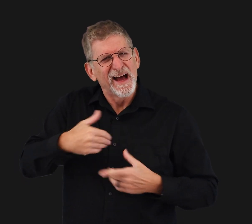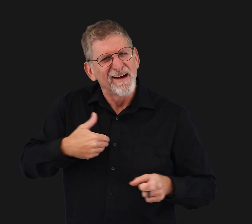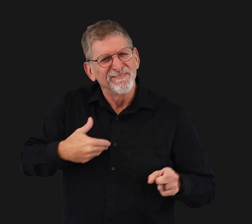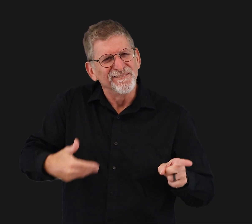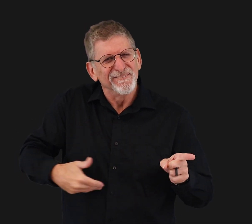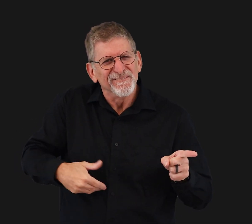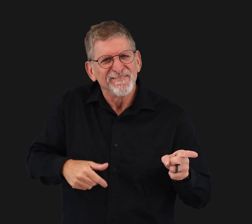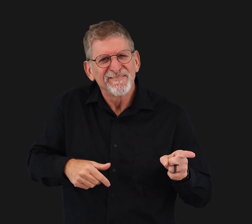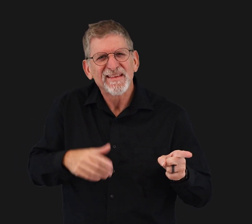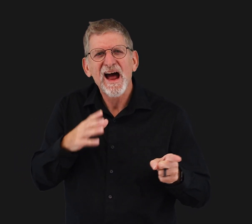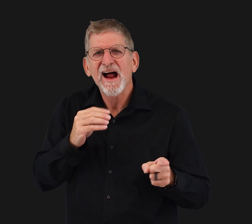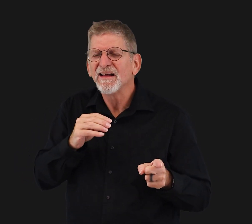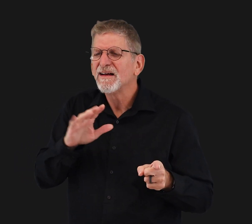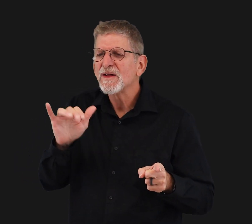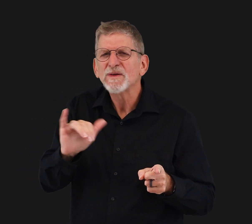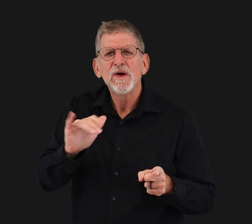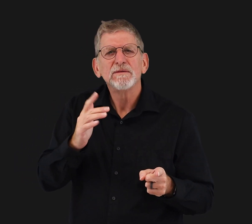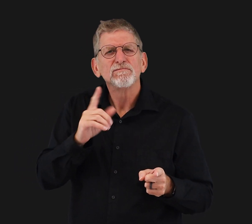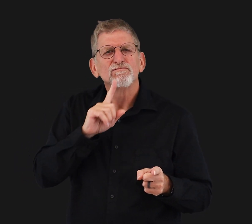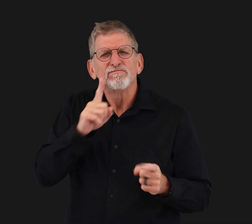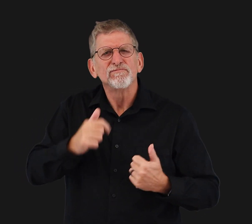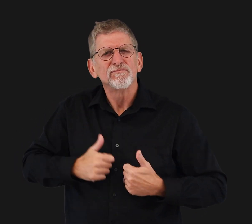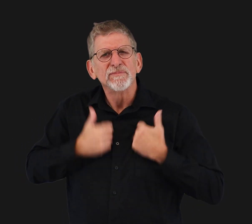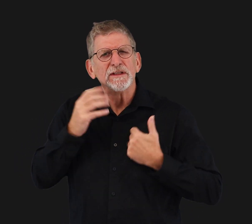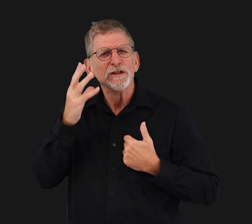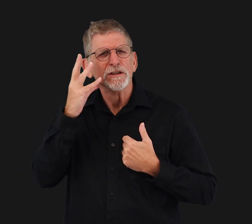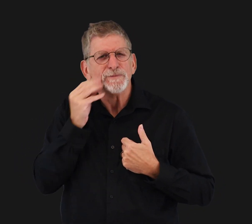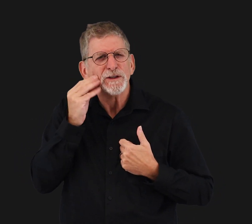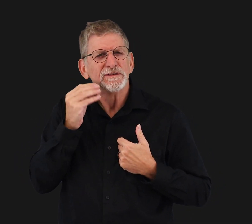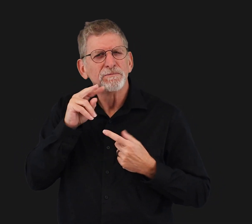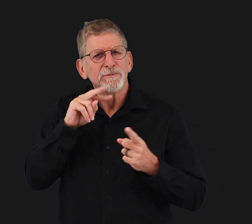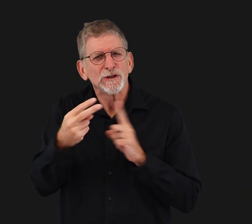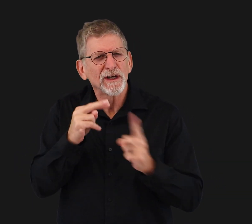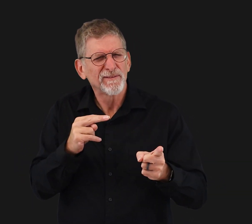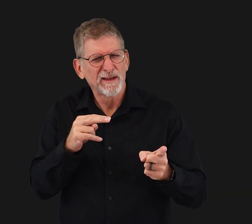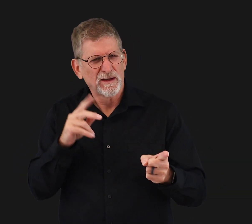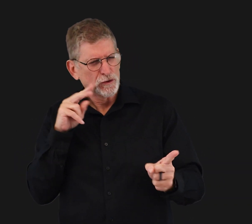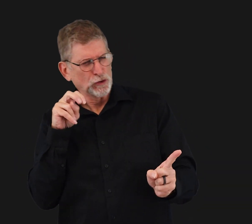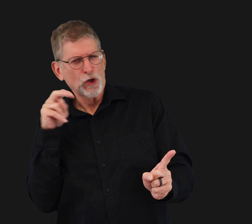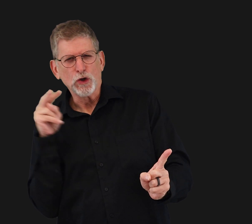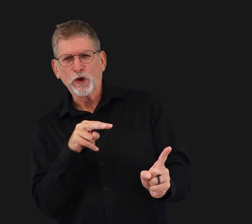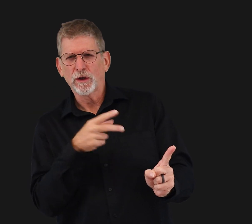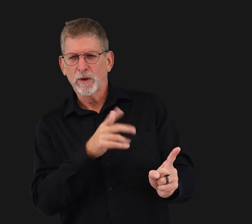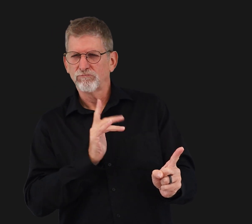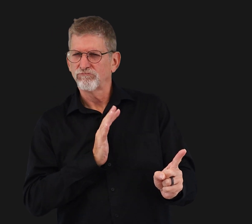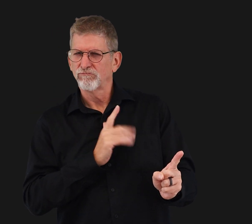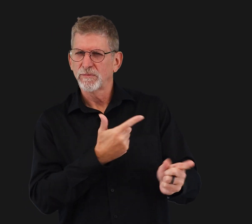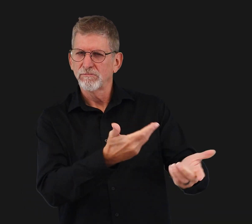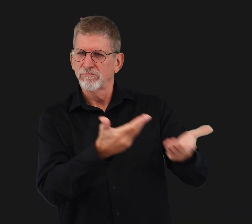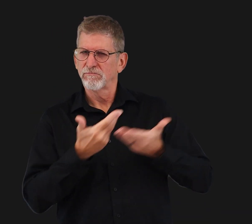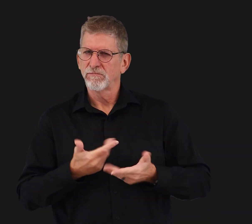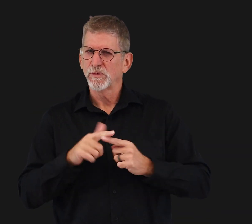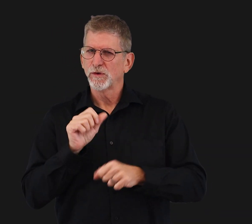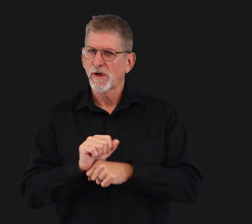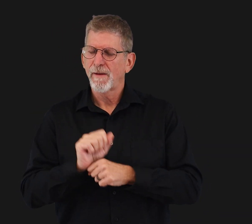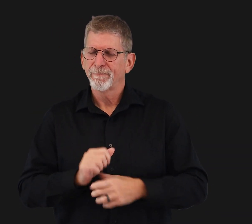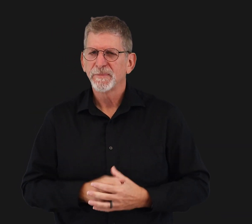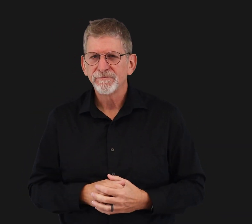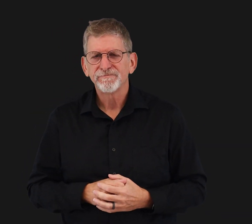as well as the lived experience and perspectives they would bring to the job.